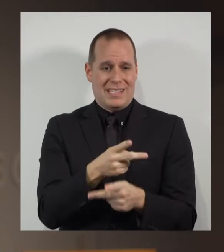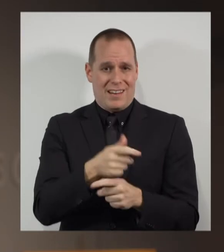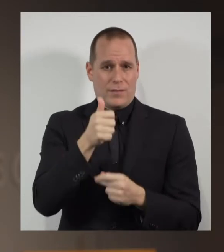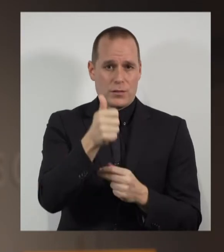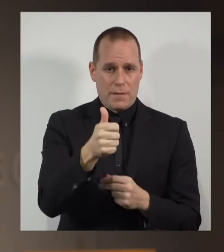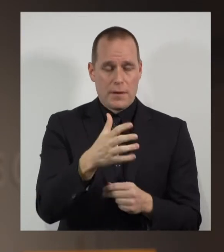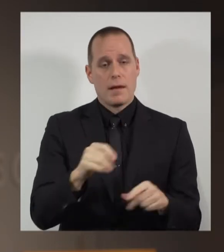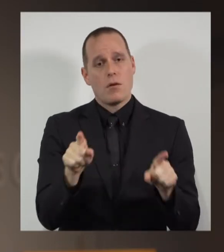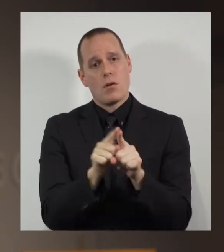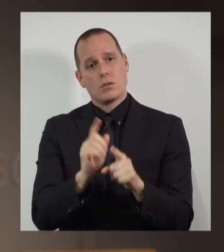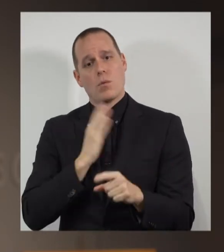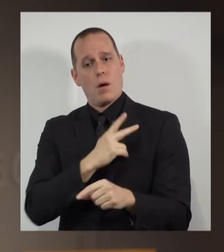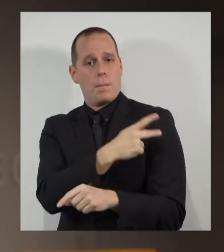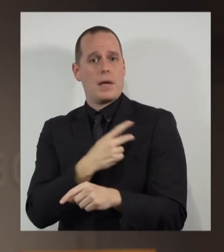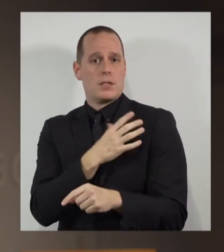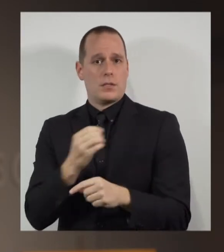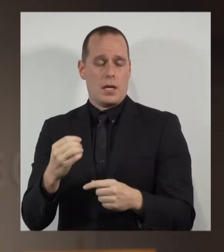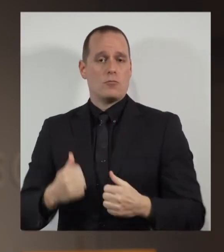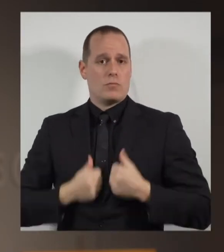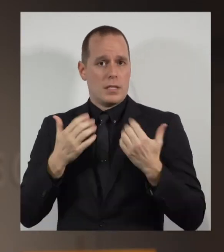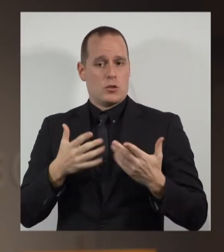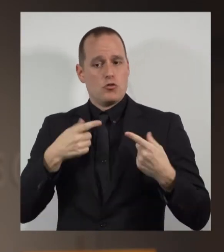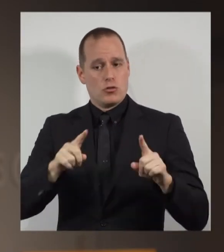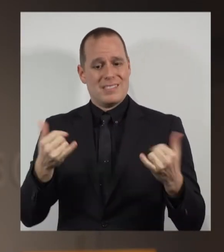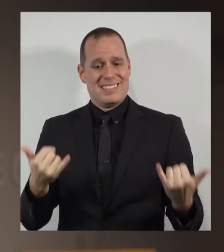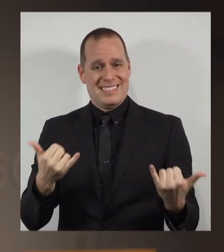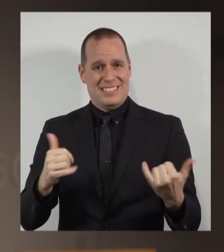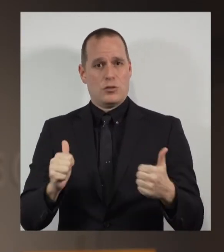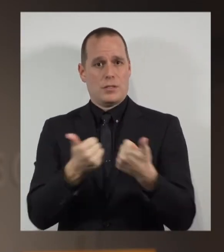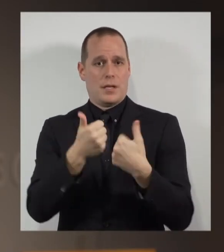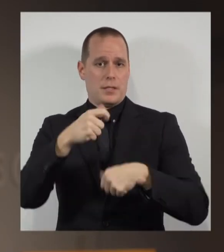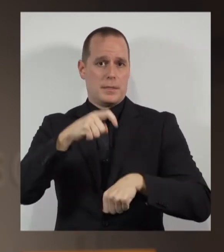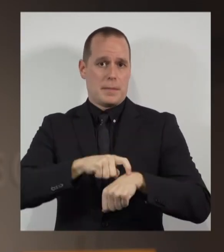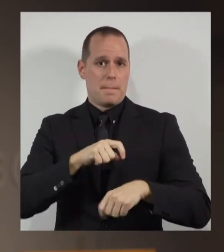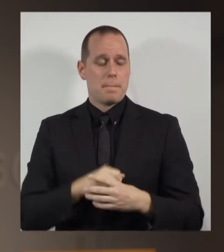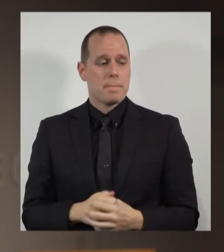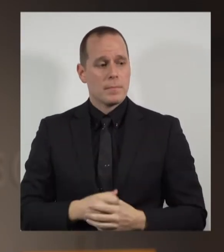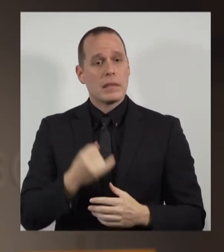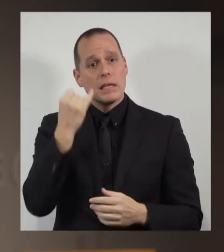yourself, as well as our patients and residents during this challenging time.